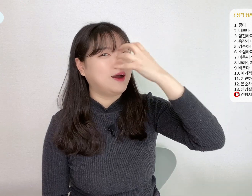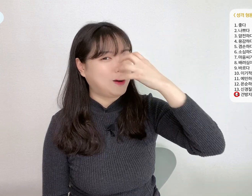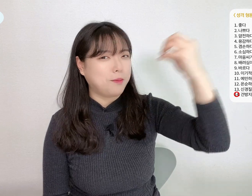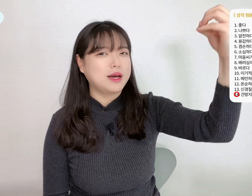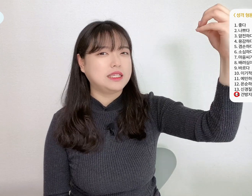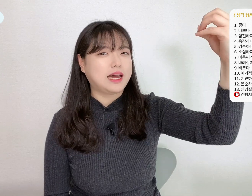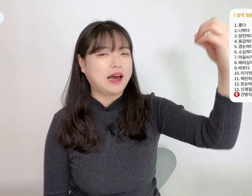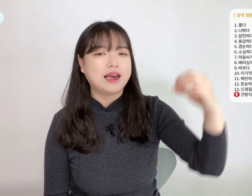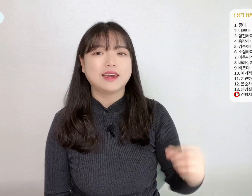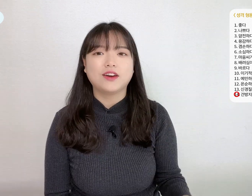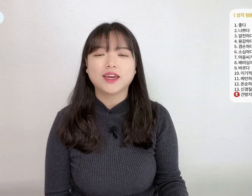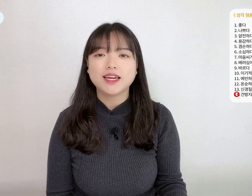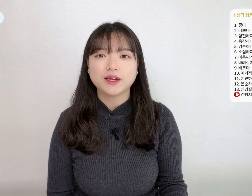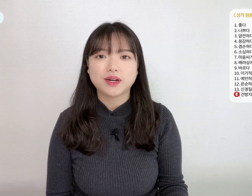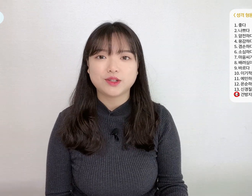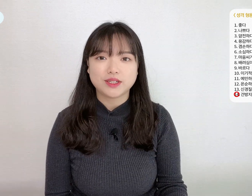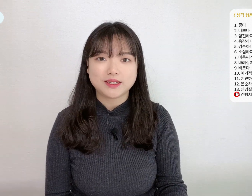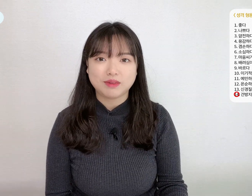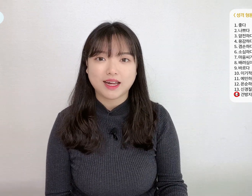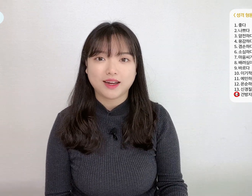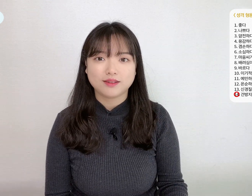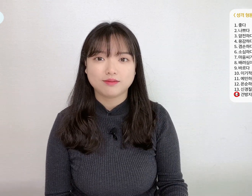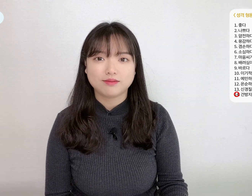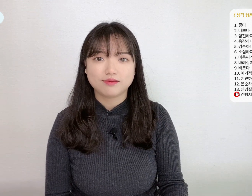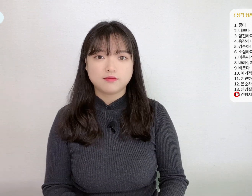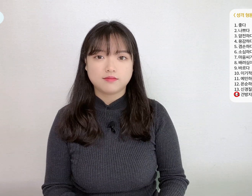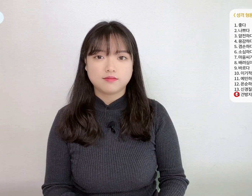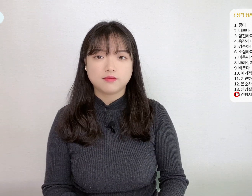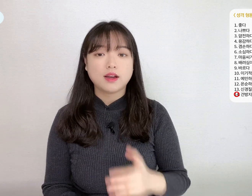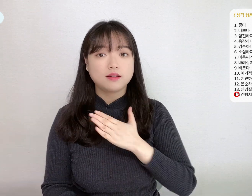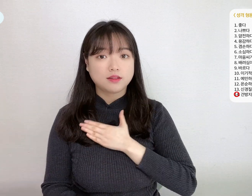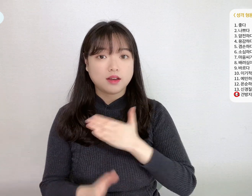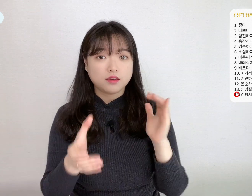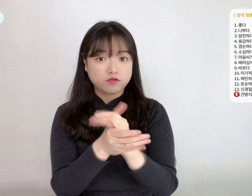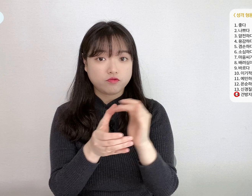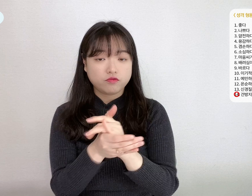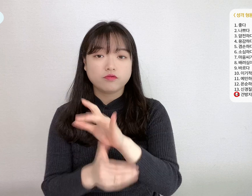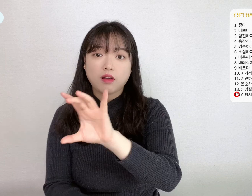my friend is cheeky sometimes ( me + friend + sometimes + behavior + cheeky )